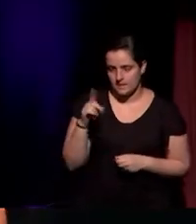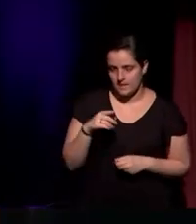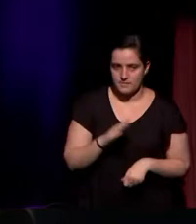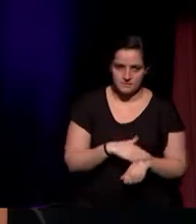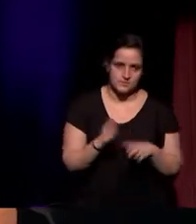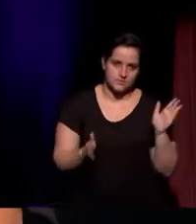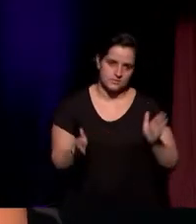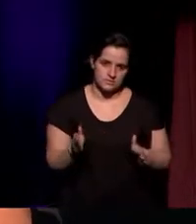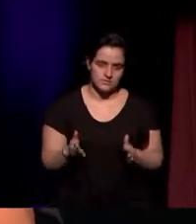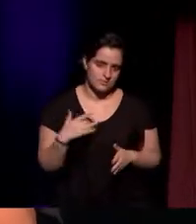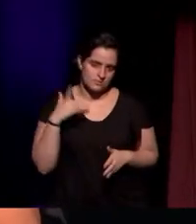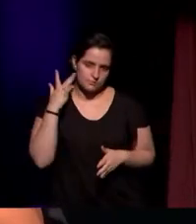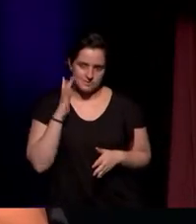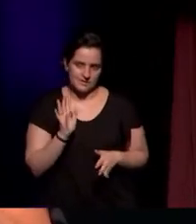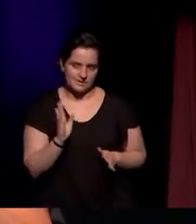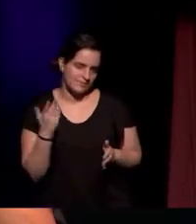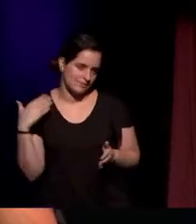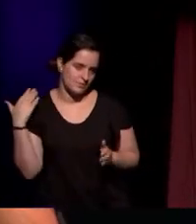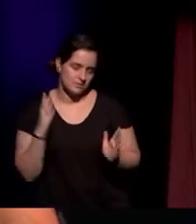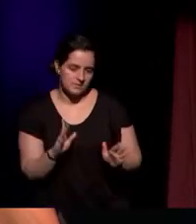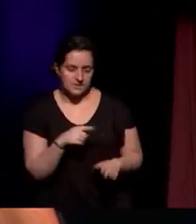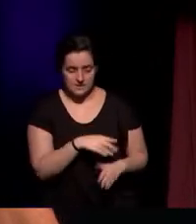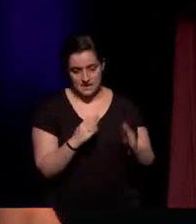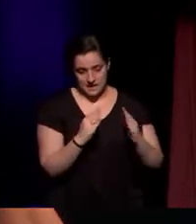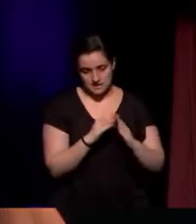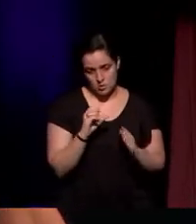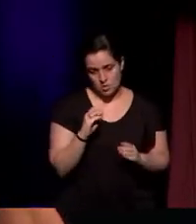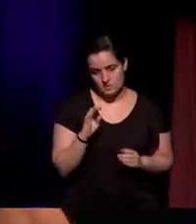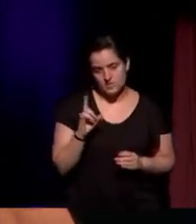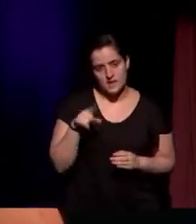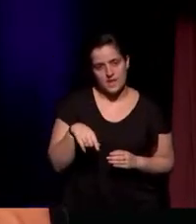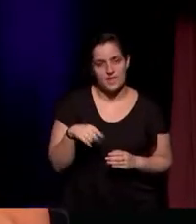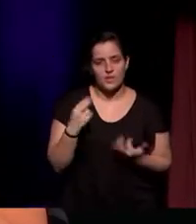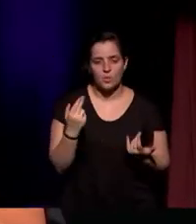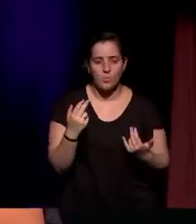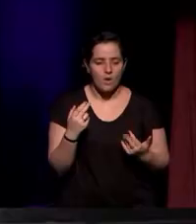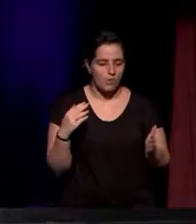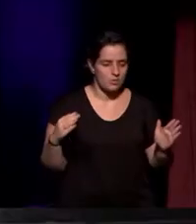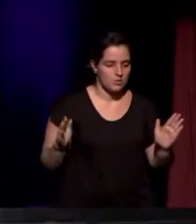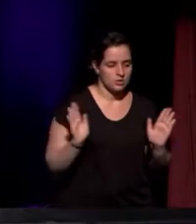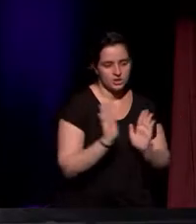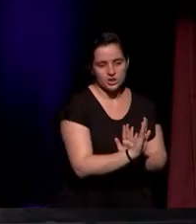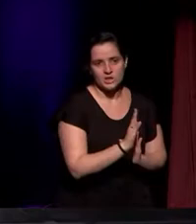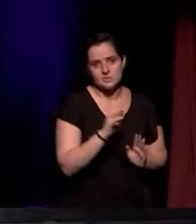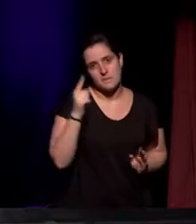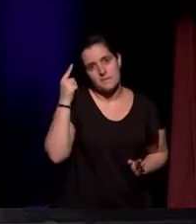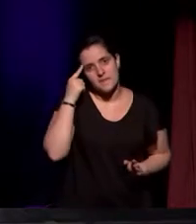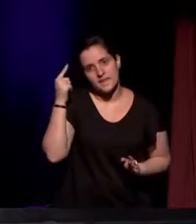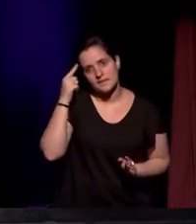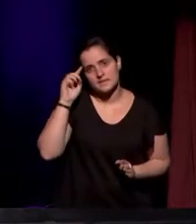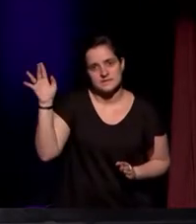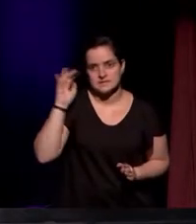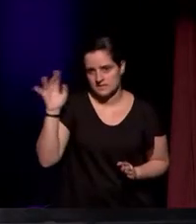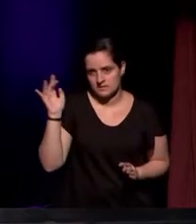I do not know if they have returned, I have no news. But the House of Obedience is like this, is the corner of the thought that we make for son, When we're educating, son, we talk.